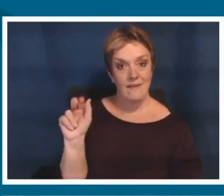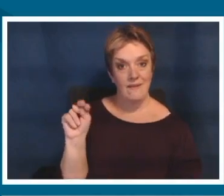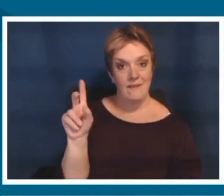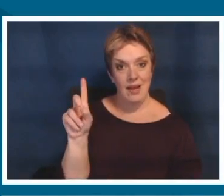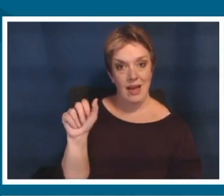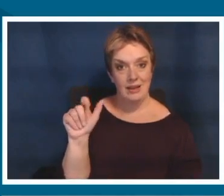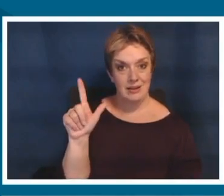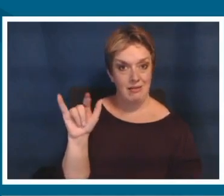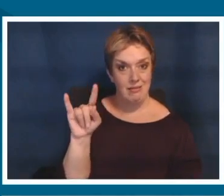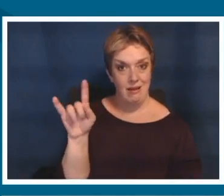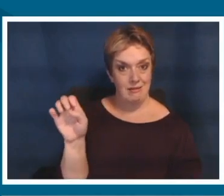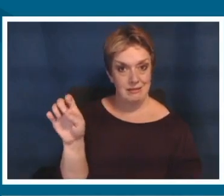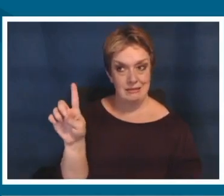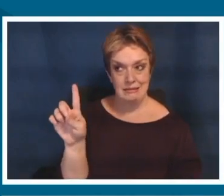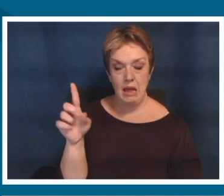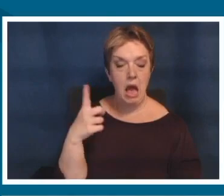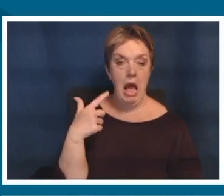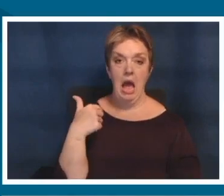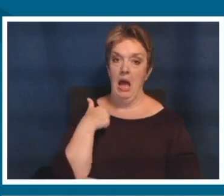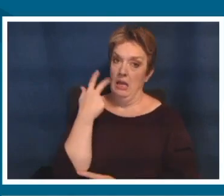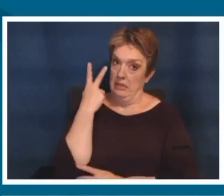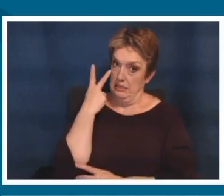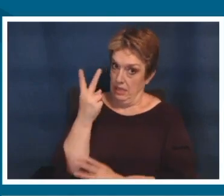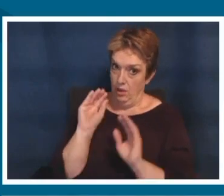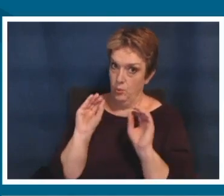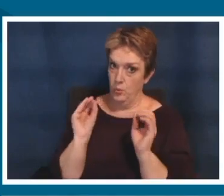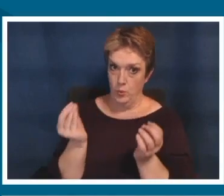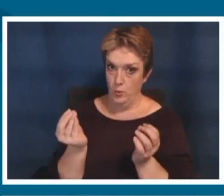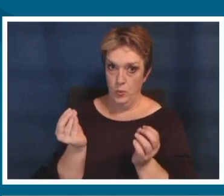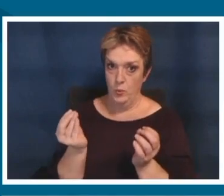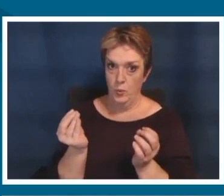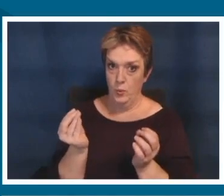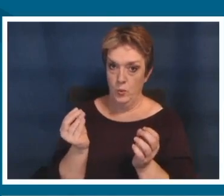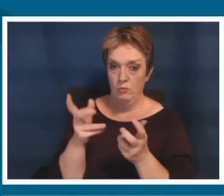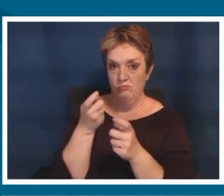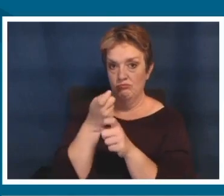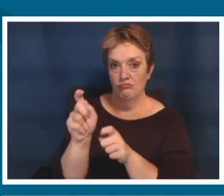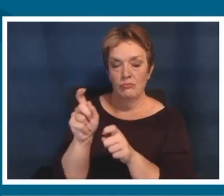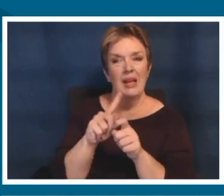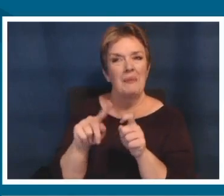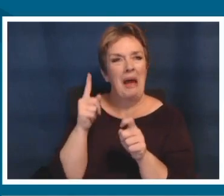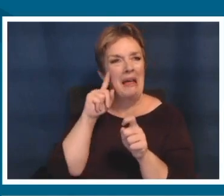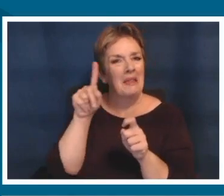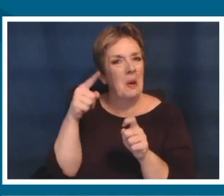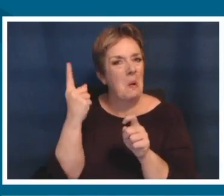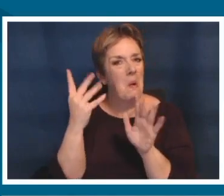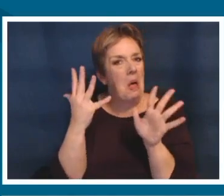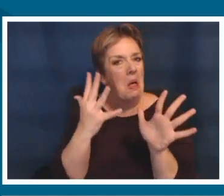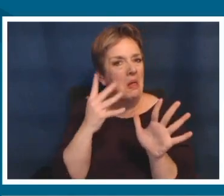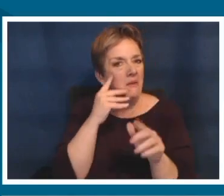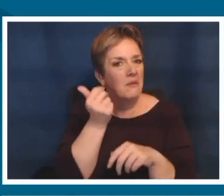they were vandalized although i think they were only up for like a few days perhaps um